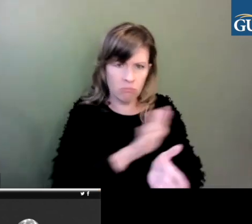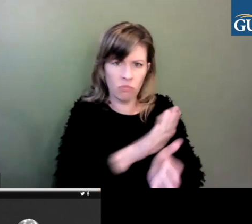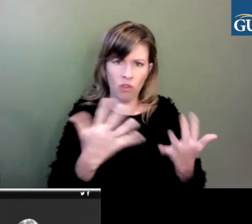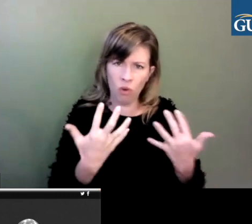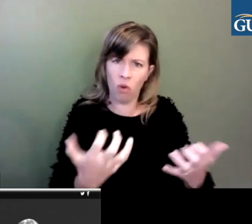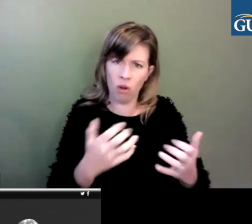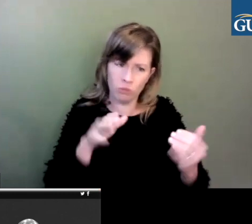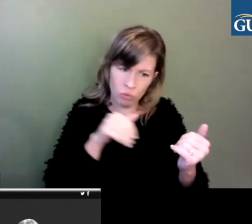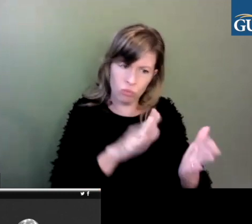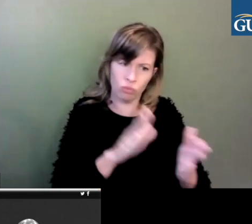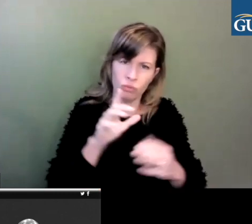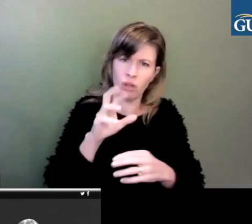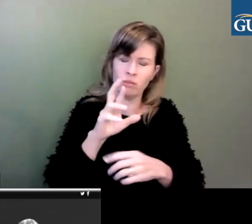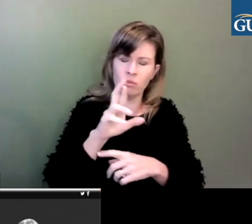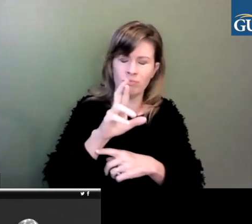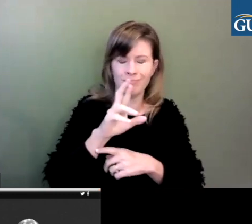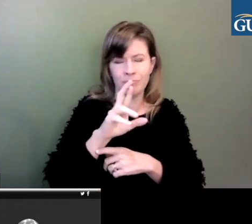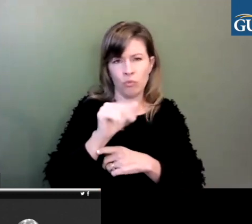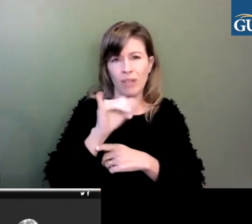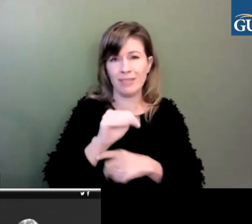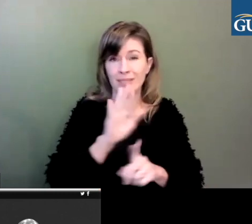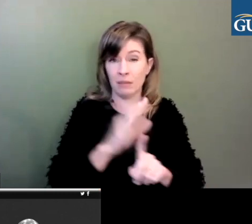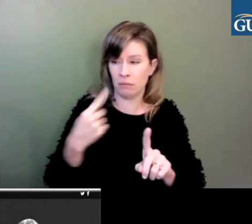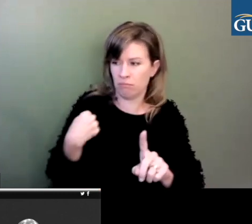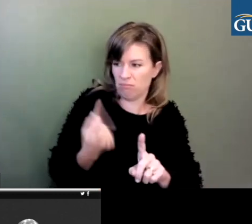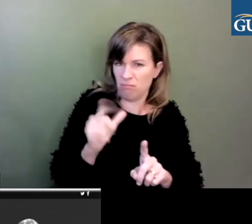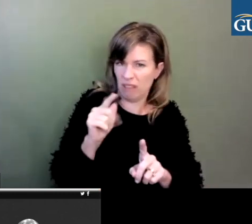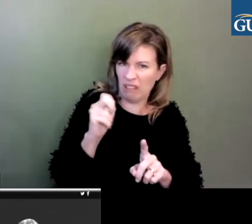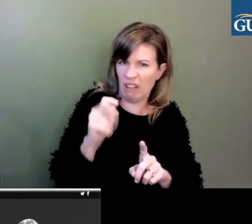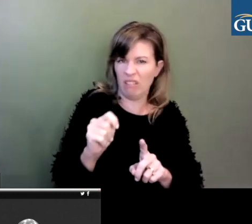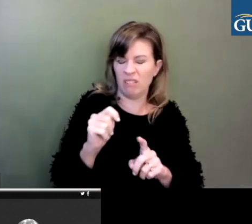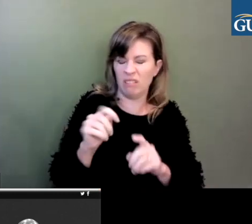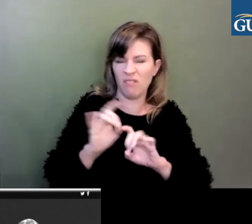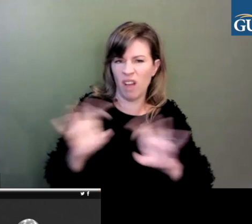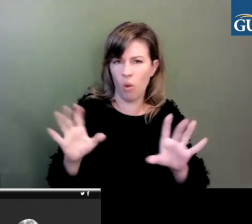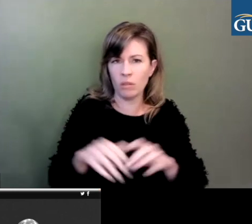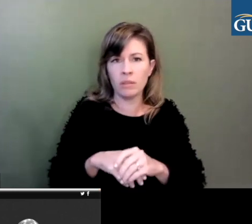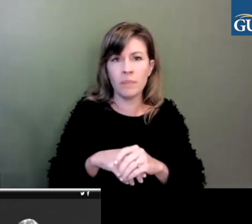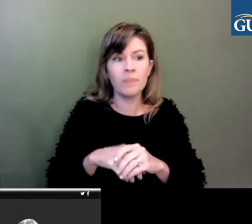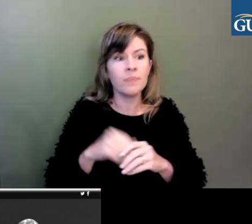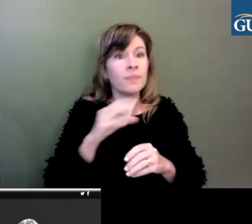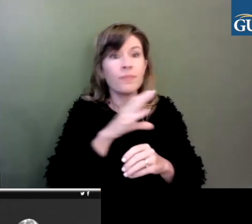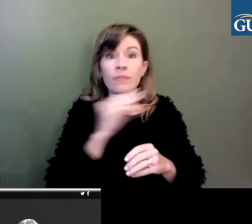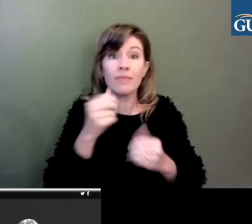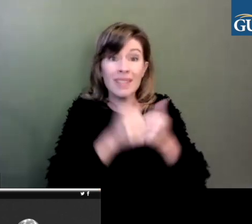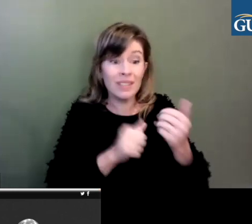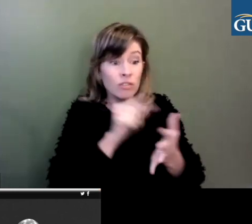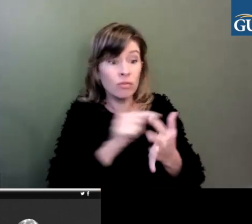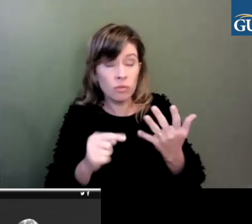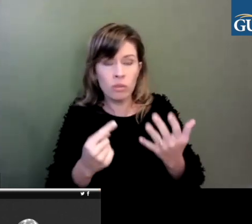racism. What's most impressive about the publication of these calls is each plainly noted that scientific and biomedical